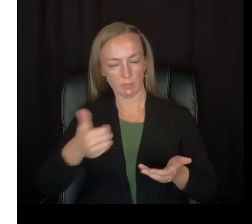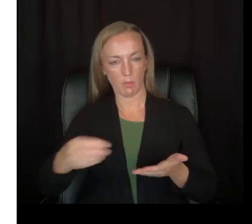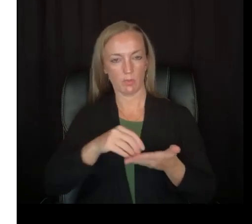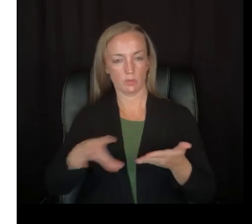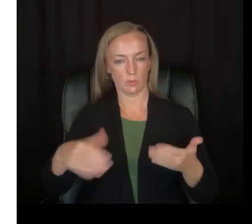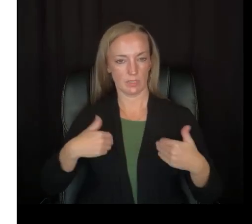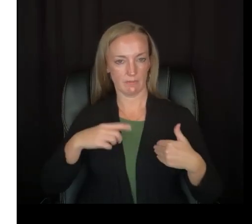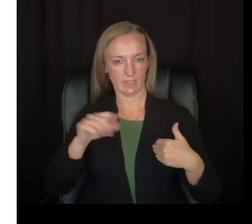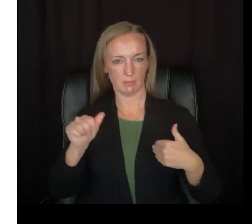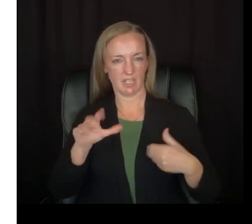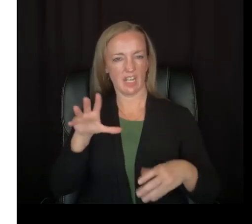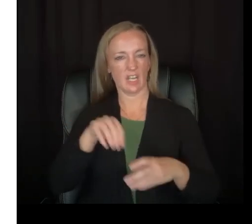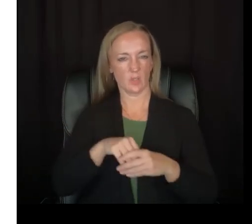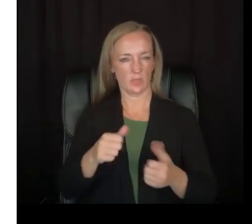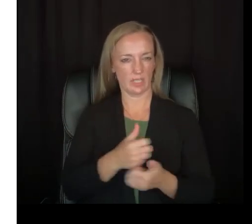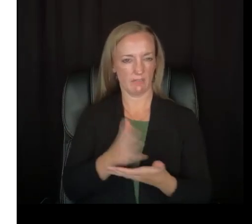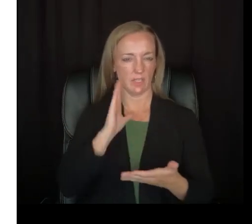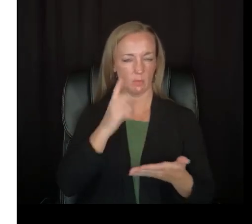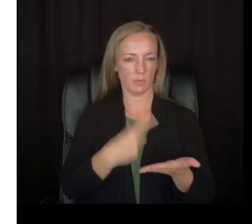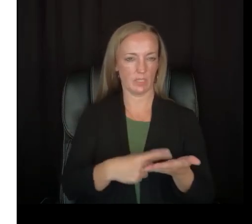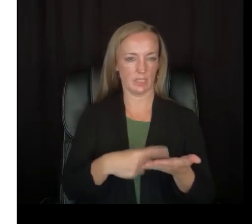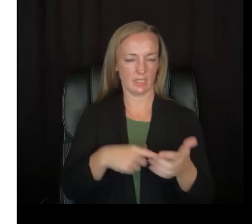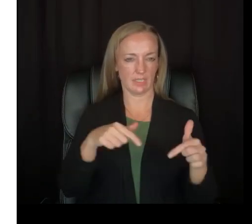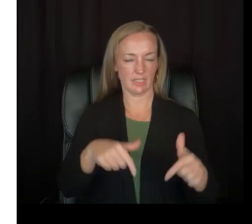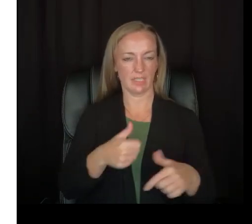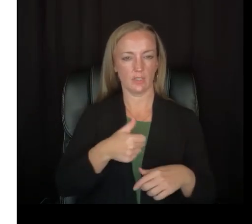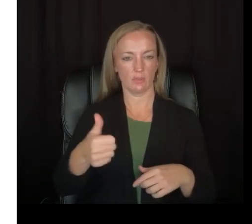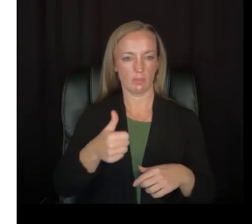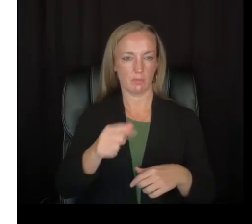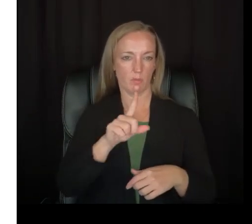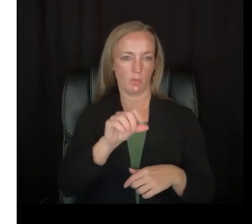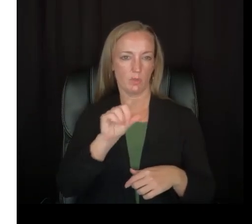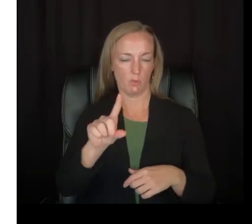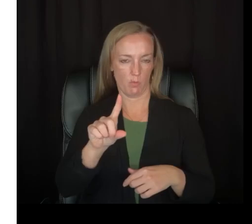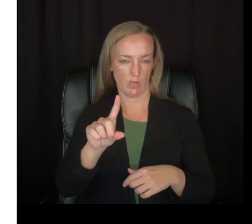including those covered in the Special Transportation 101 training videos.